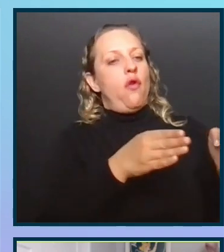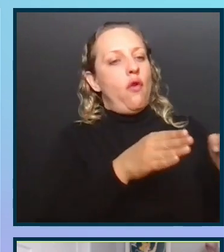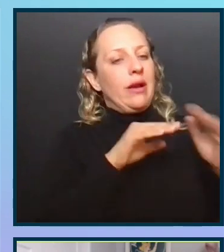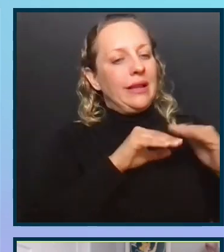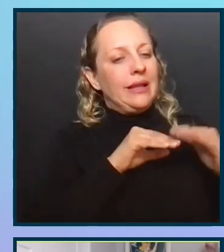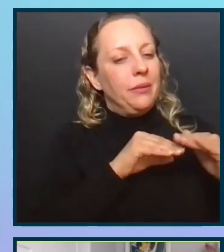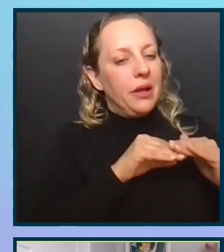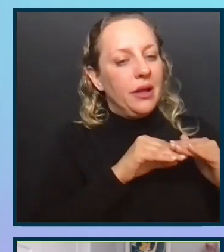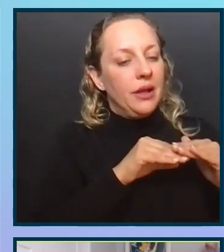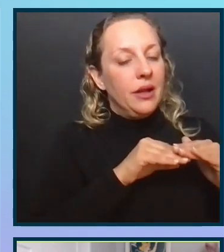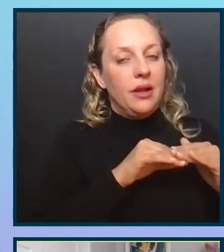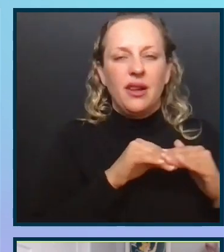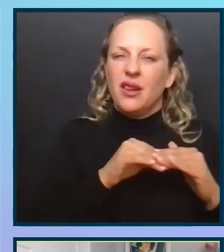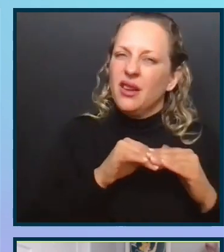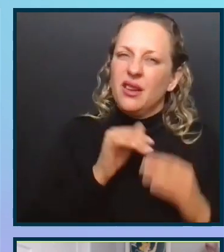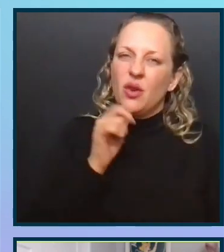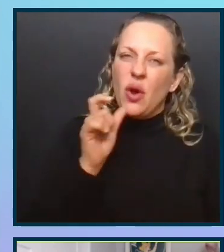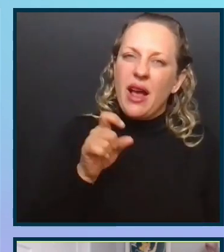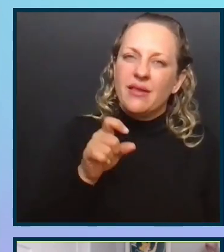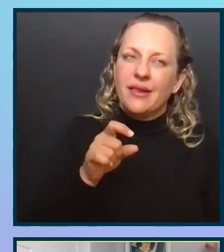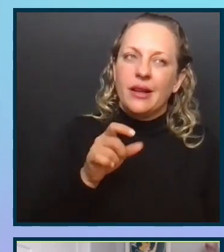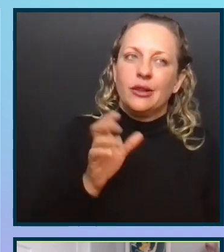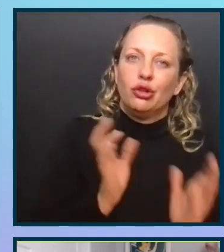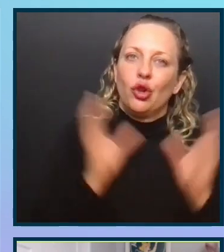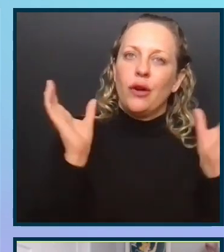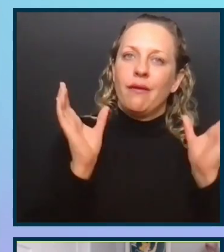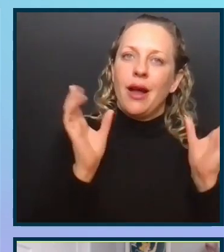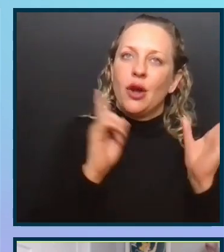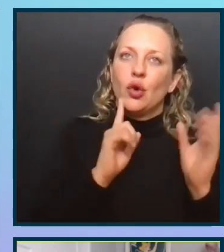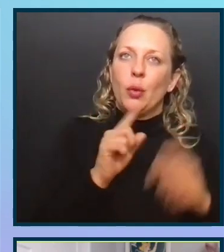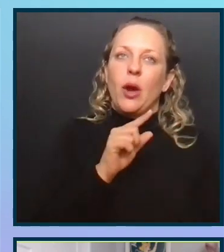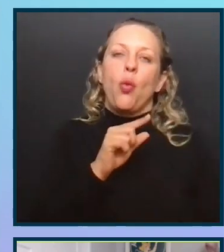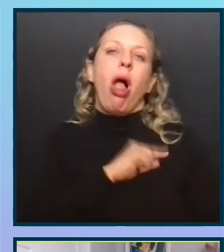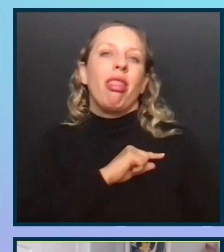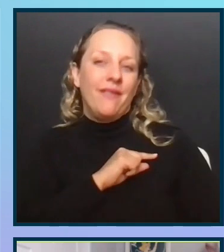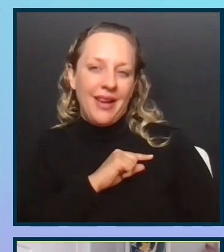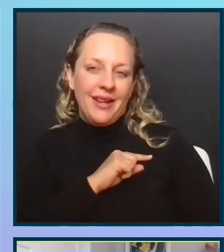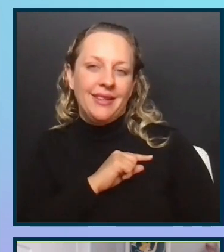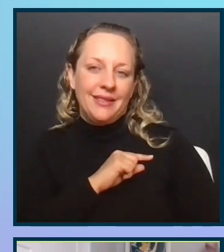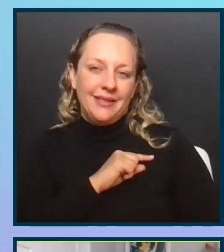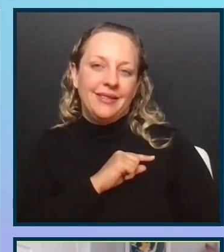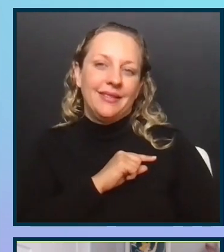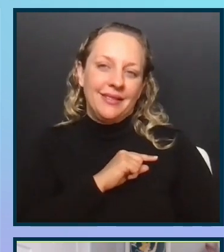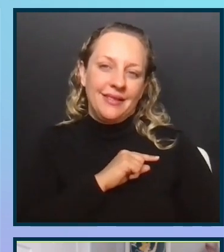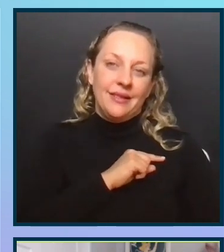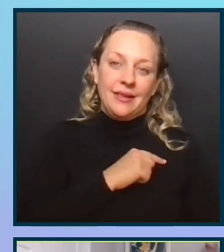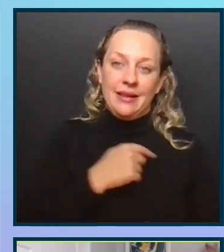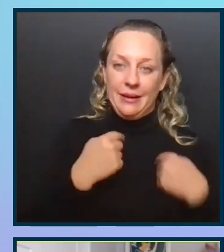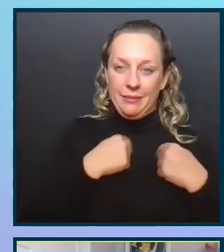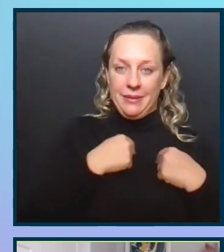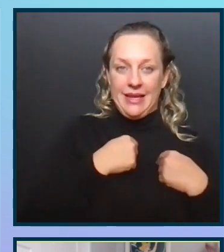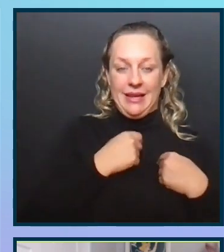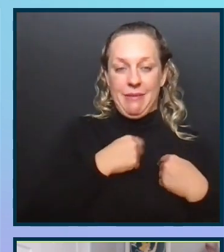you don't necessarily have to be certified to be qualified. Personally, I'm all for certification.